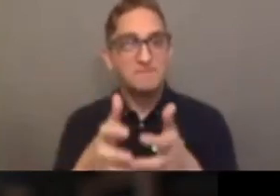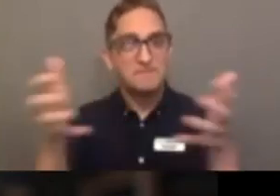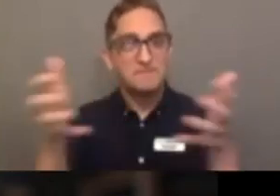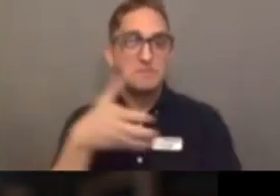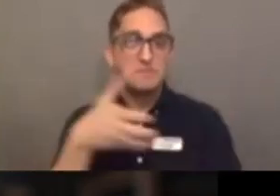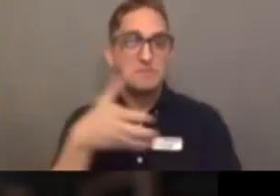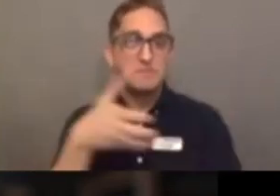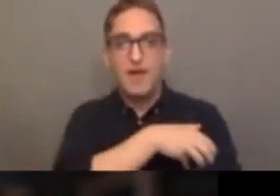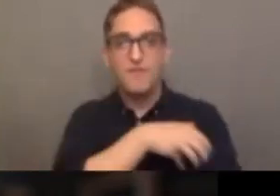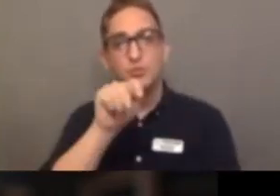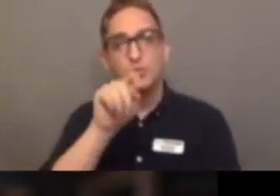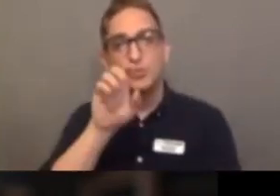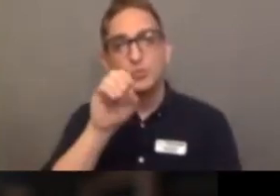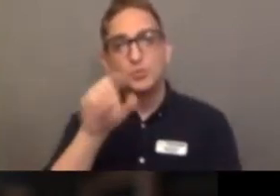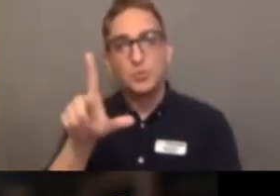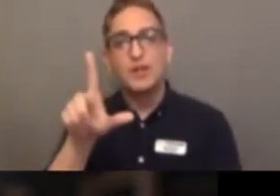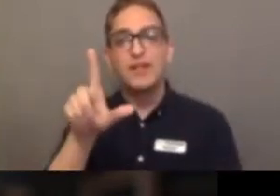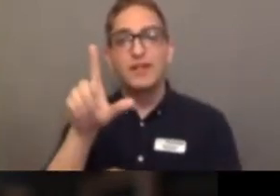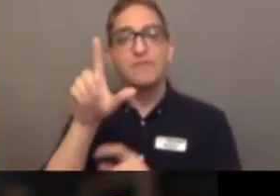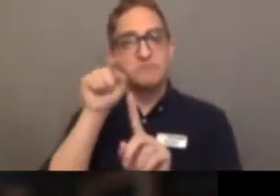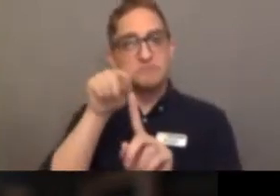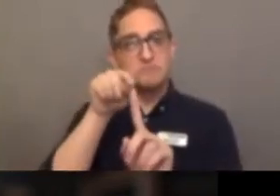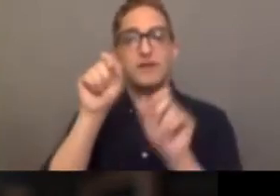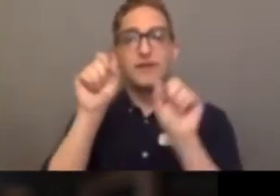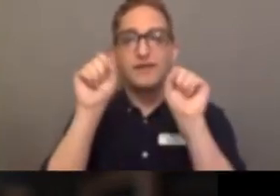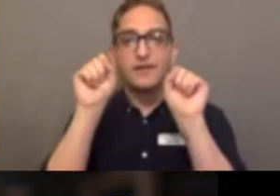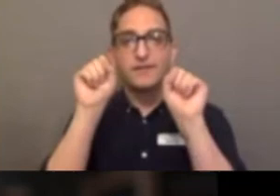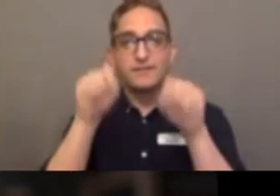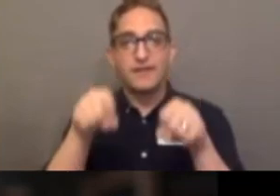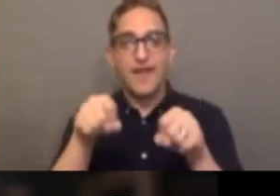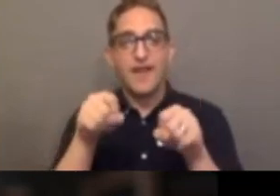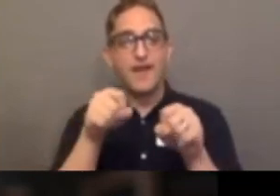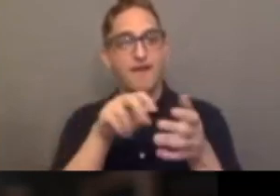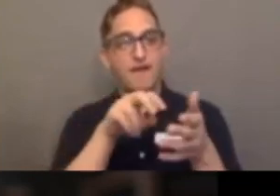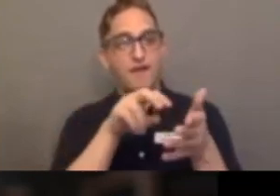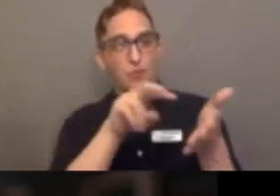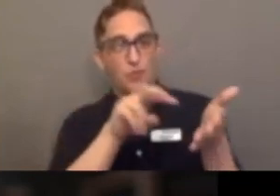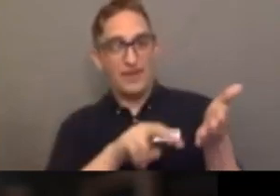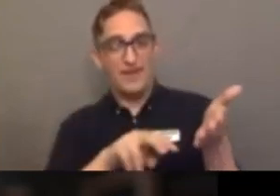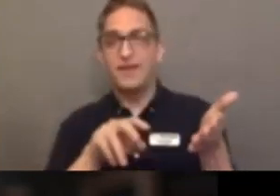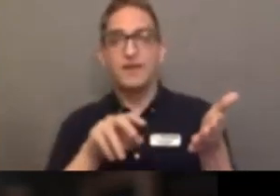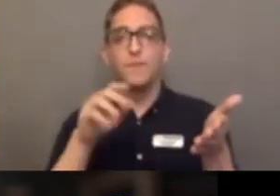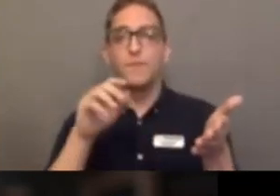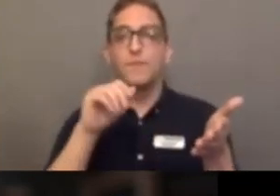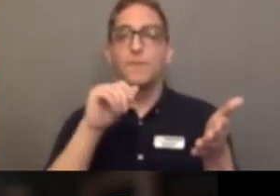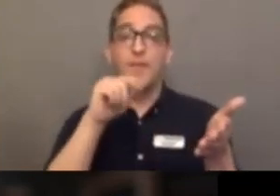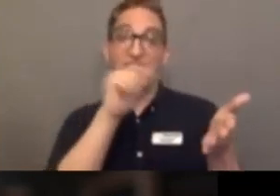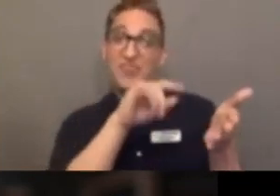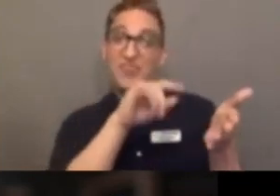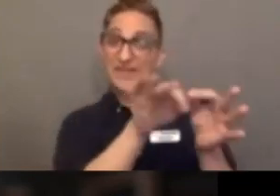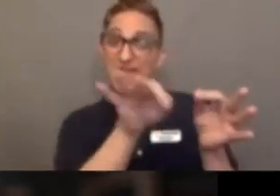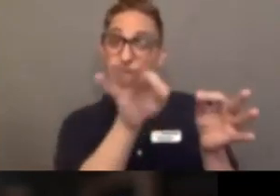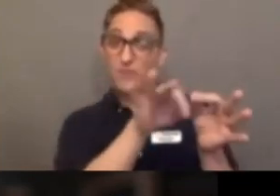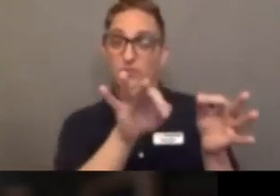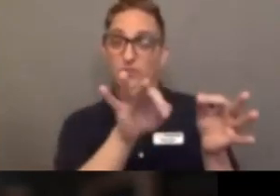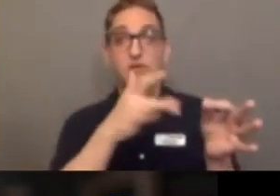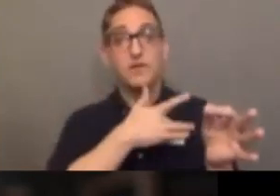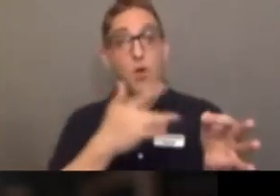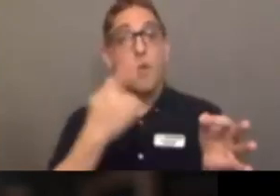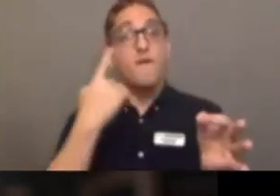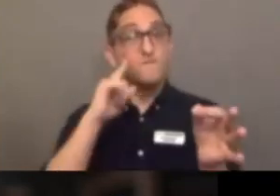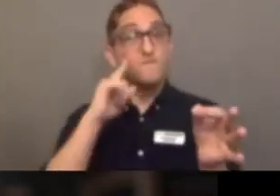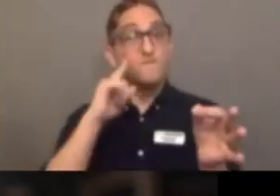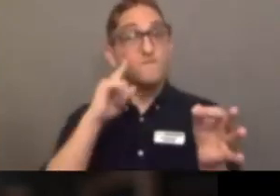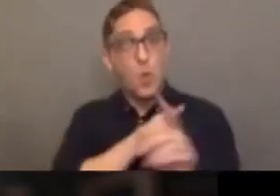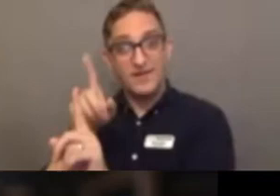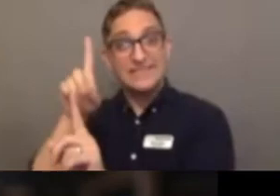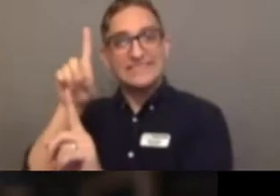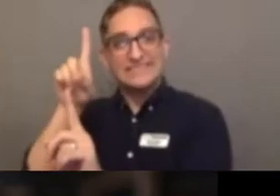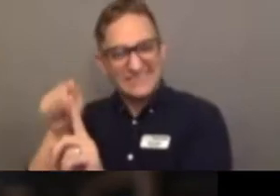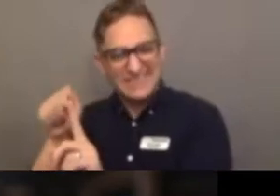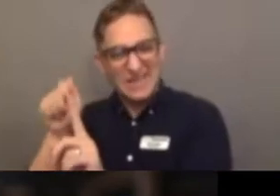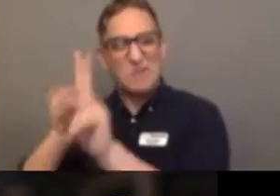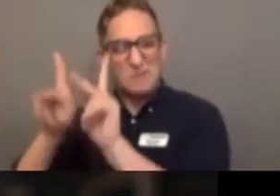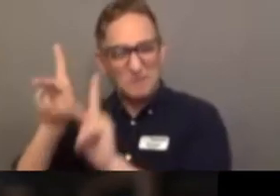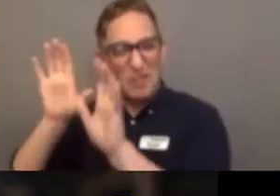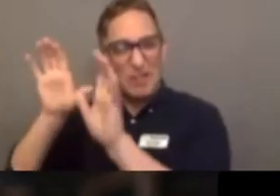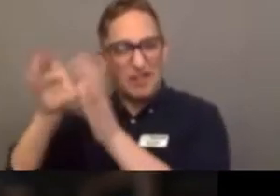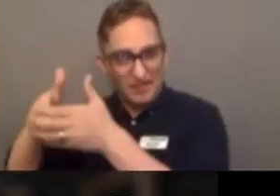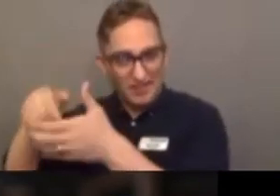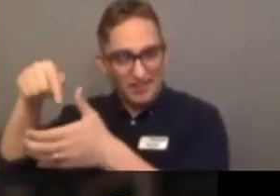tool that is not for the audience of disabled, this classification that we've created. It's